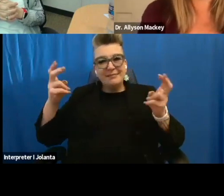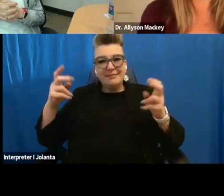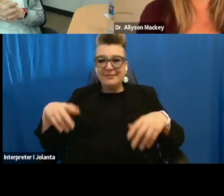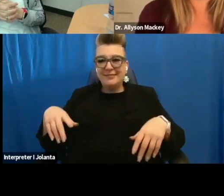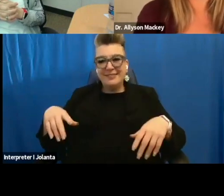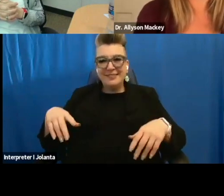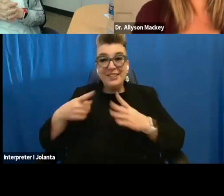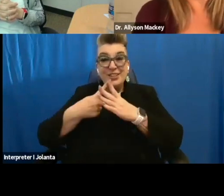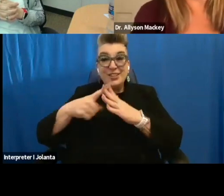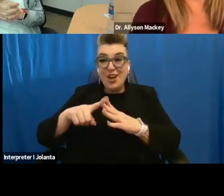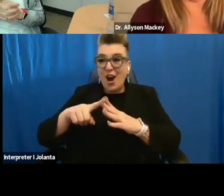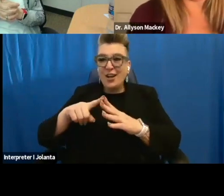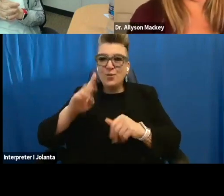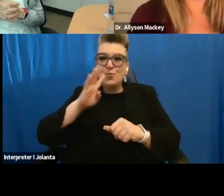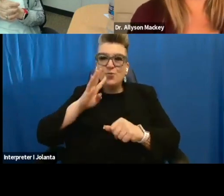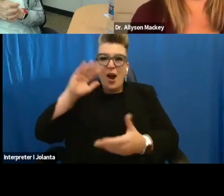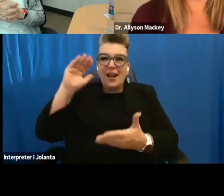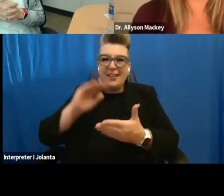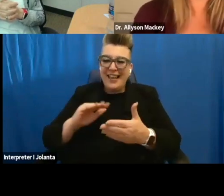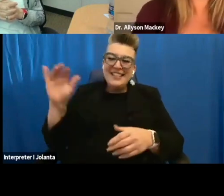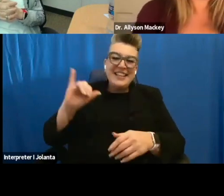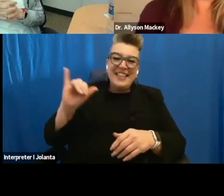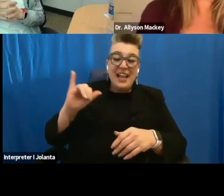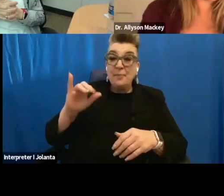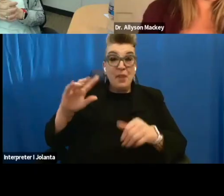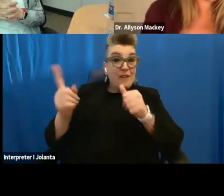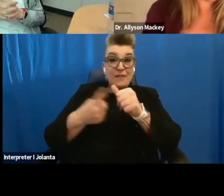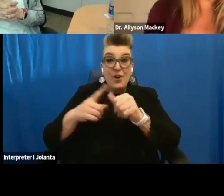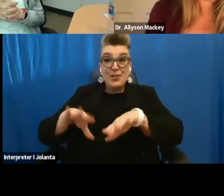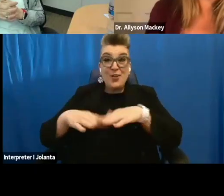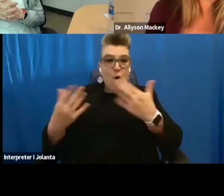right so at first they're really trying their best uh sort of guessing more about what we're trying